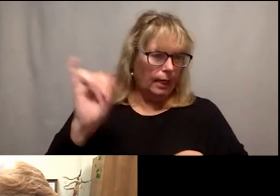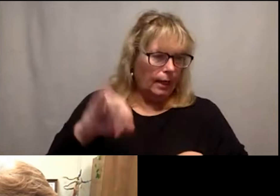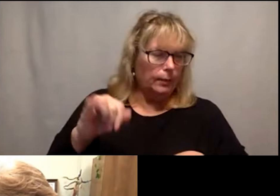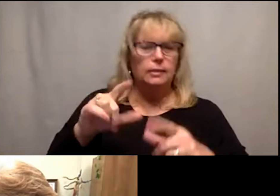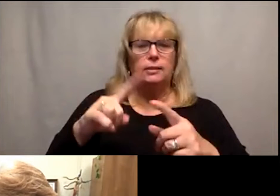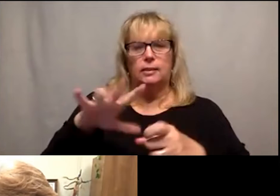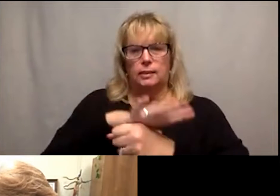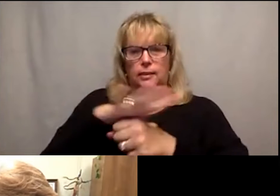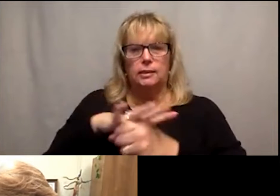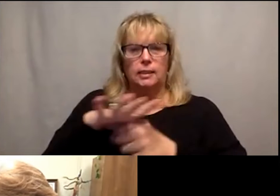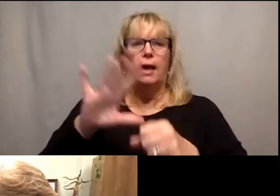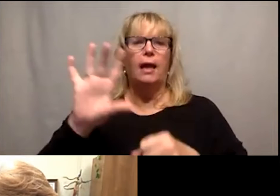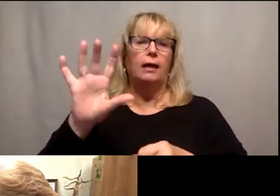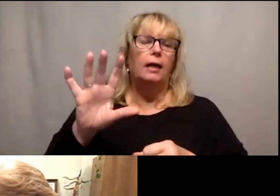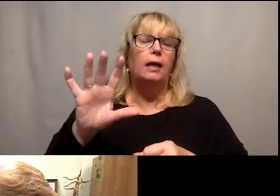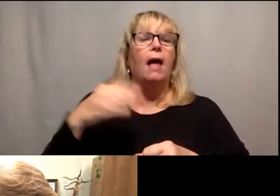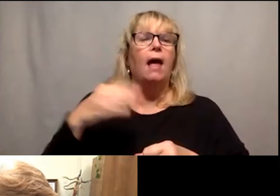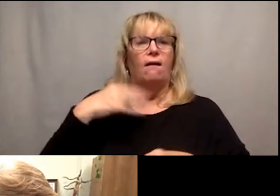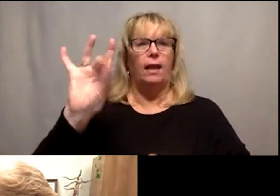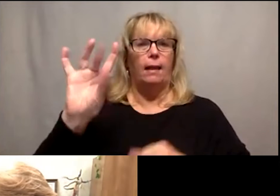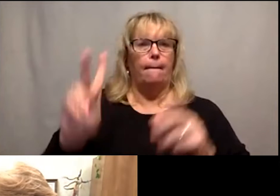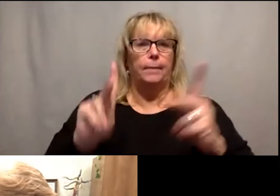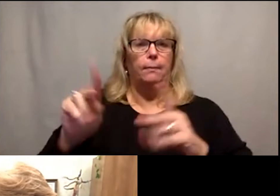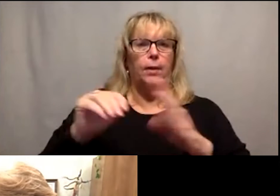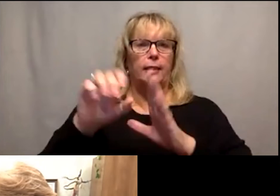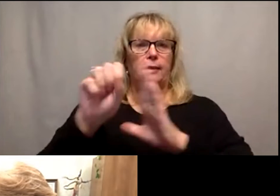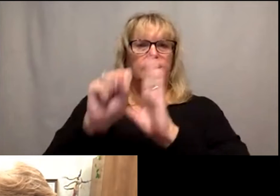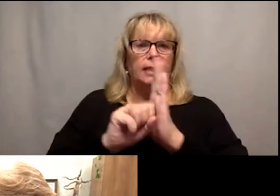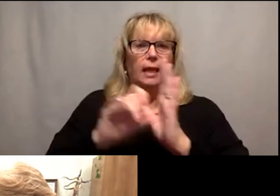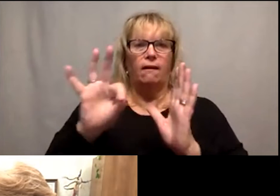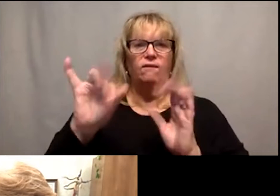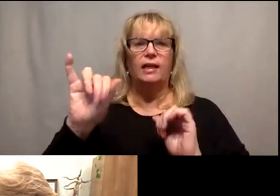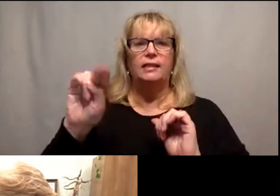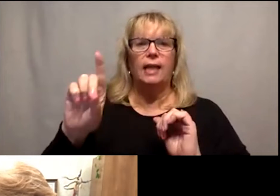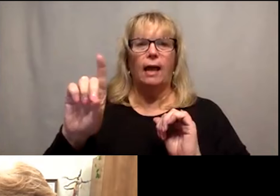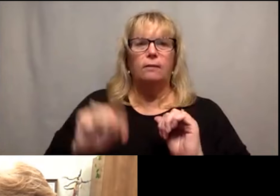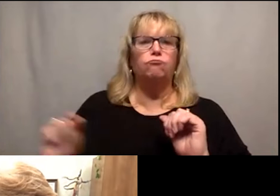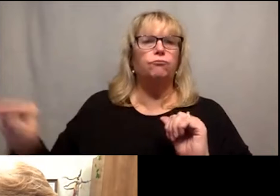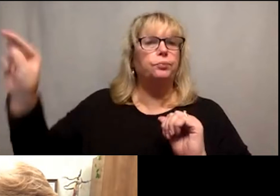people in the state of Indiana that do what I do there so there's eight youth councilors and we